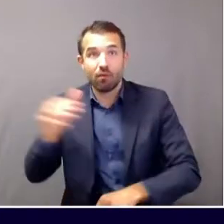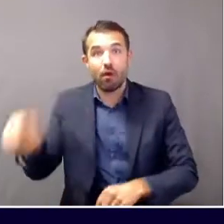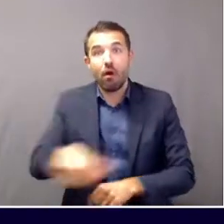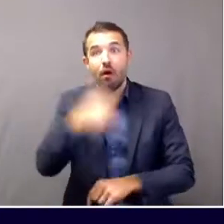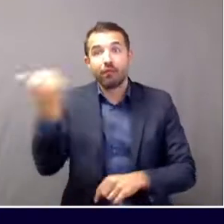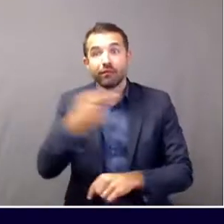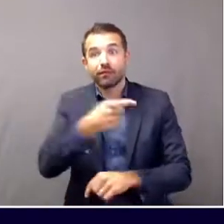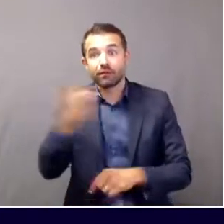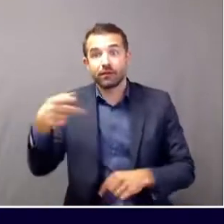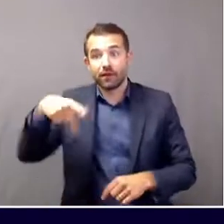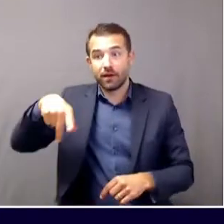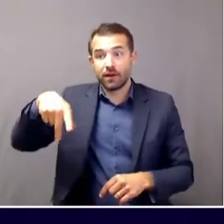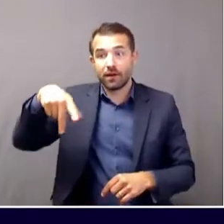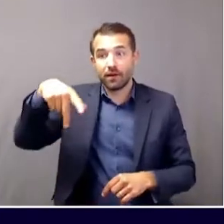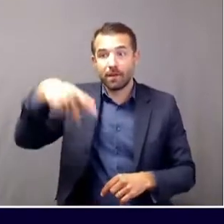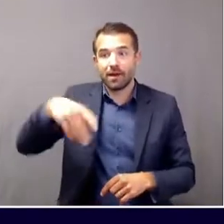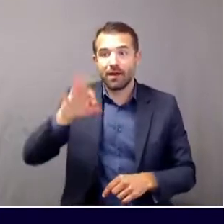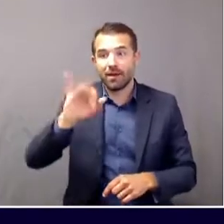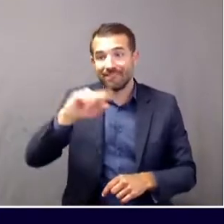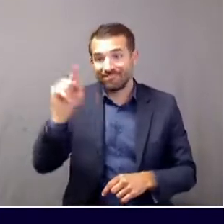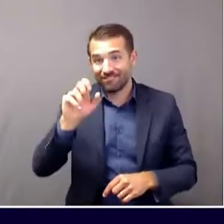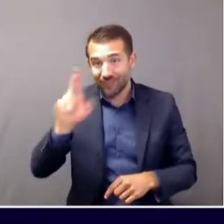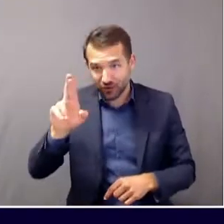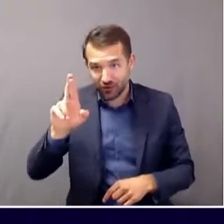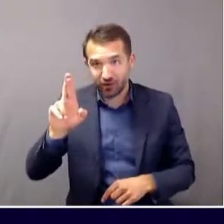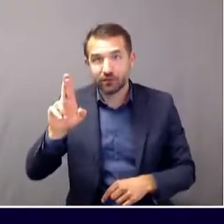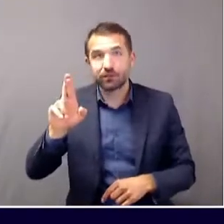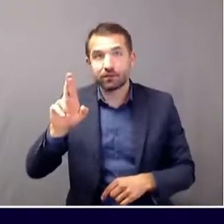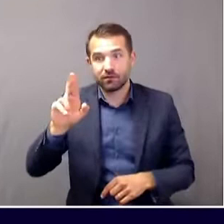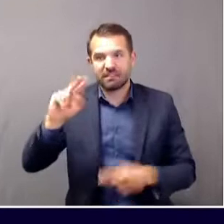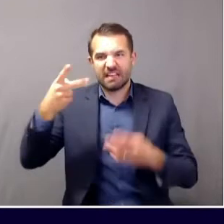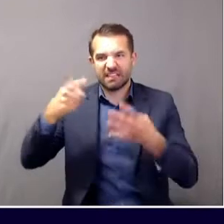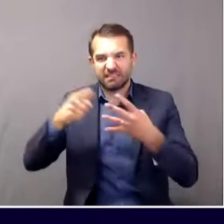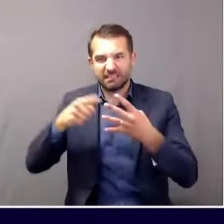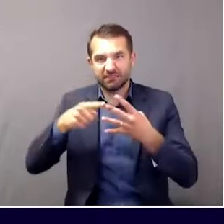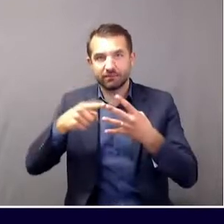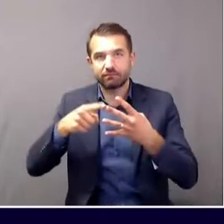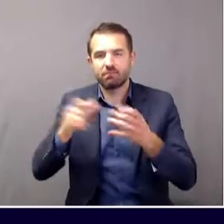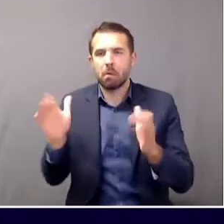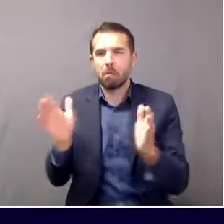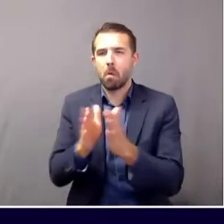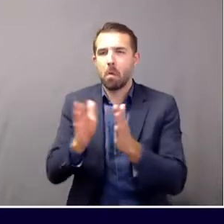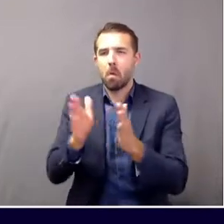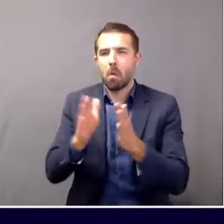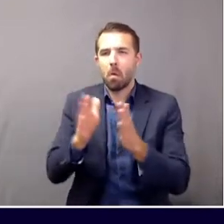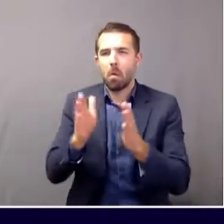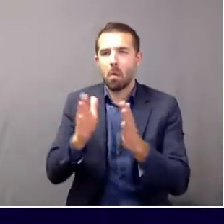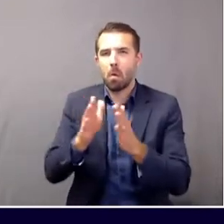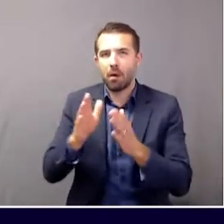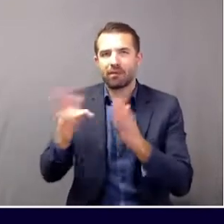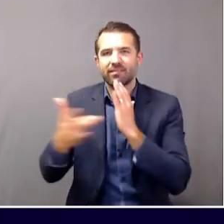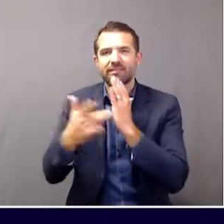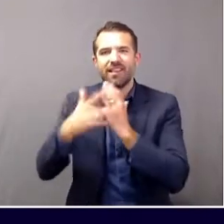as a smaller biotech company